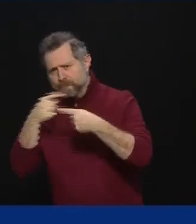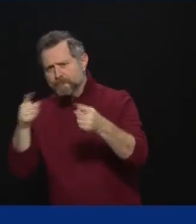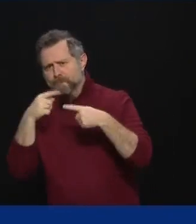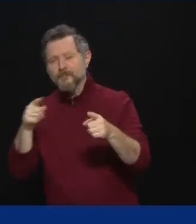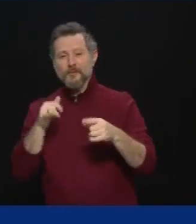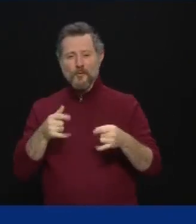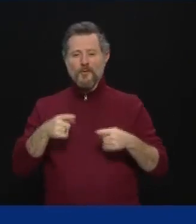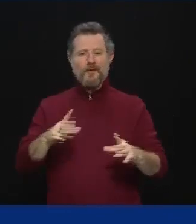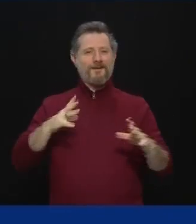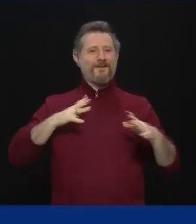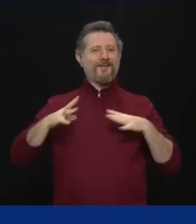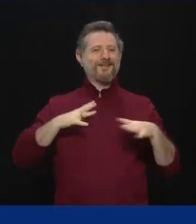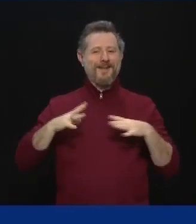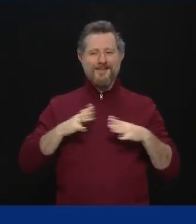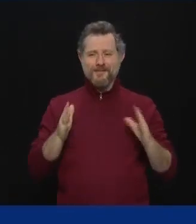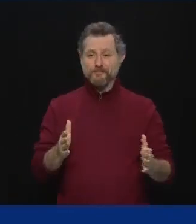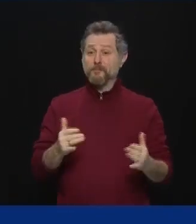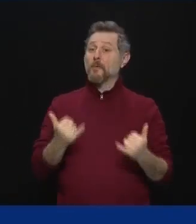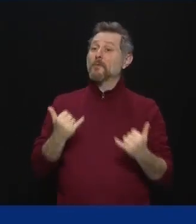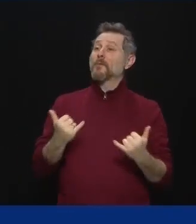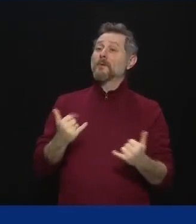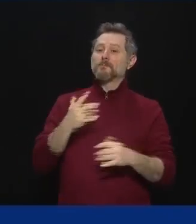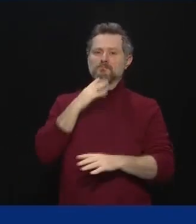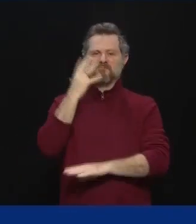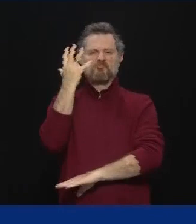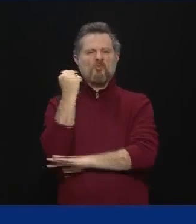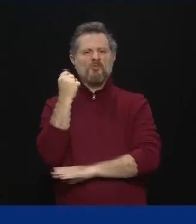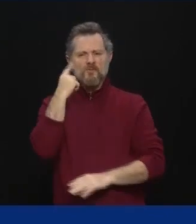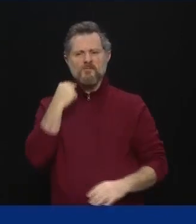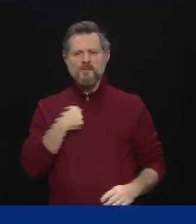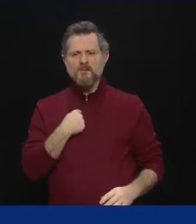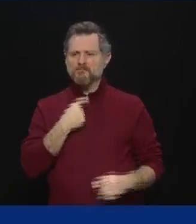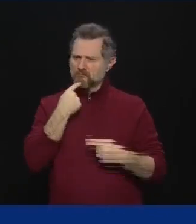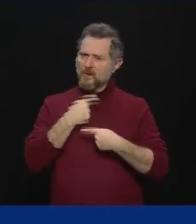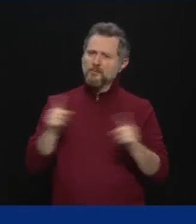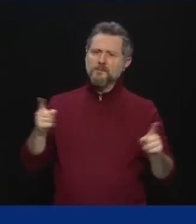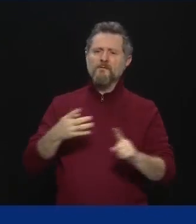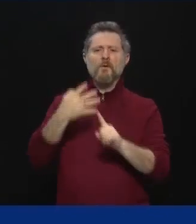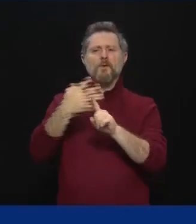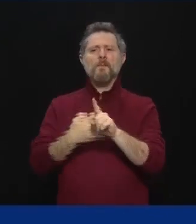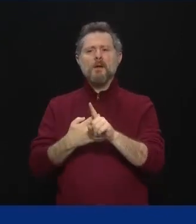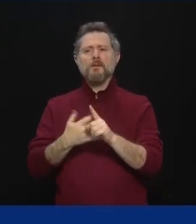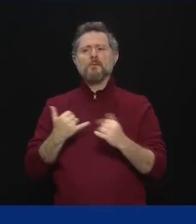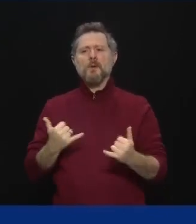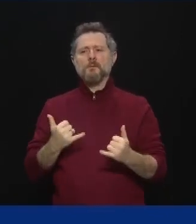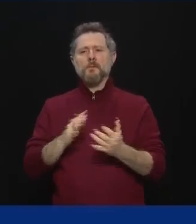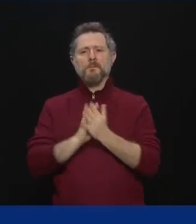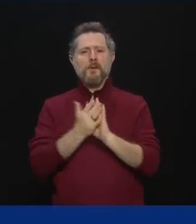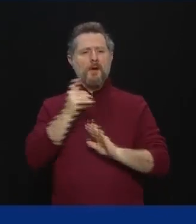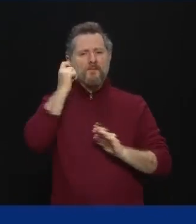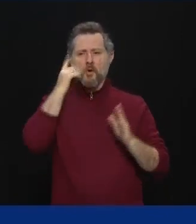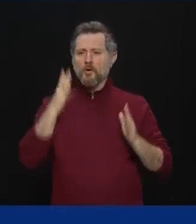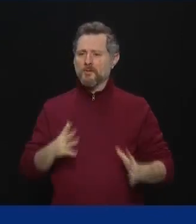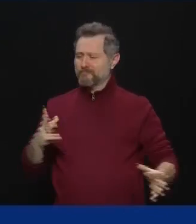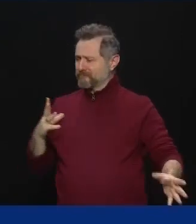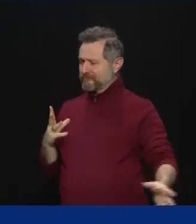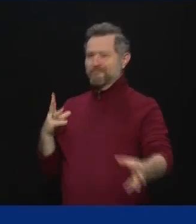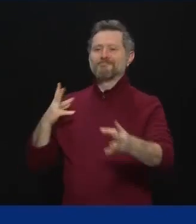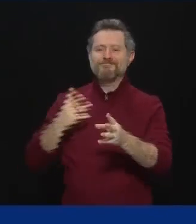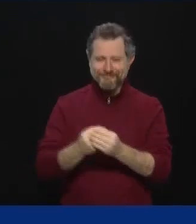PRESENTATION TODAY, BECAUSE IT'S REALLY IMPORTANT WE STAY IN CLOSE COMMUNICATION WITH NEW YORKERS DURING THIS HOLIDAY TIME. TODAY ALSO MARK AS MILESTONE FOR